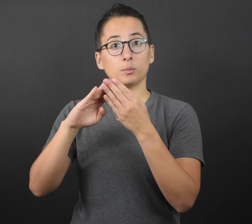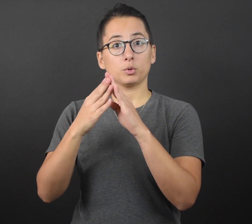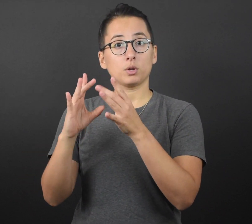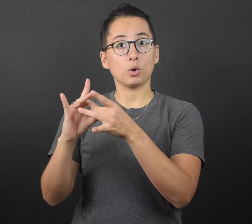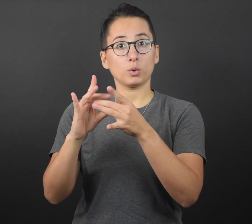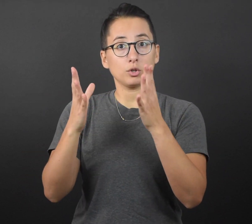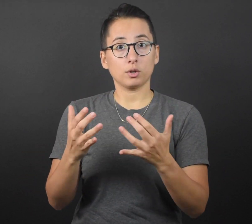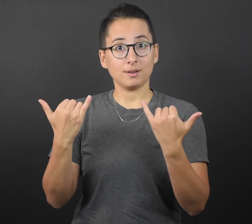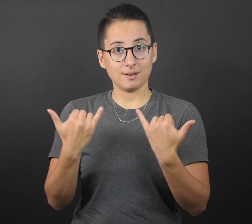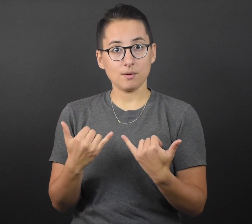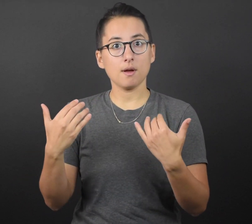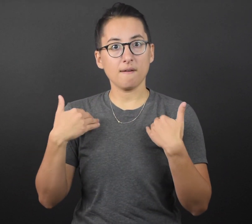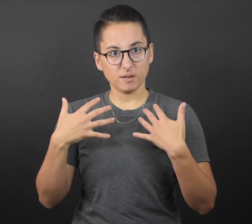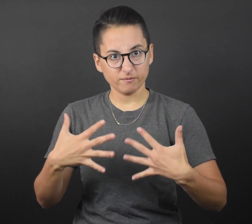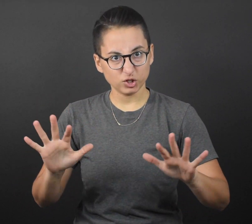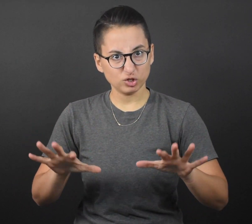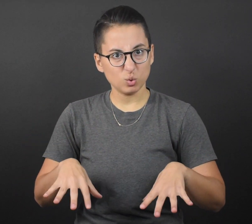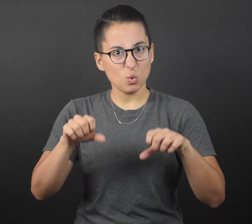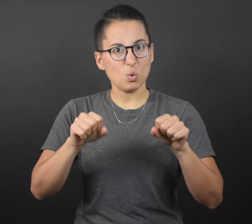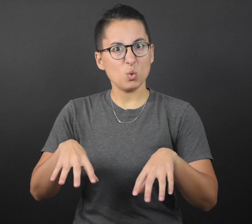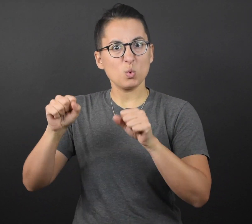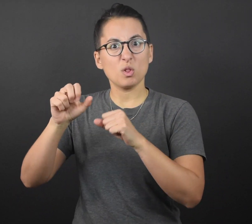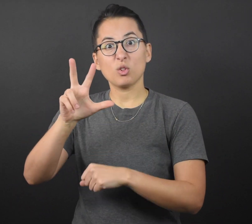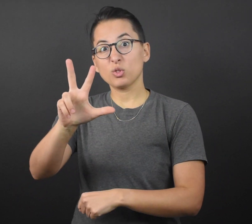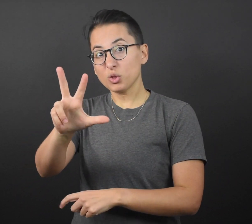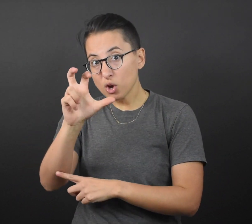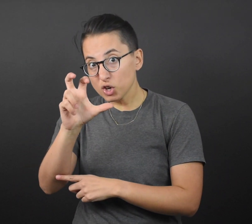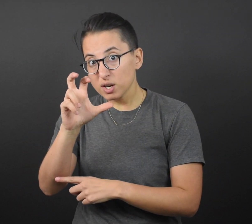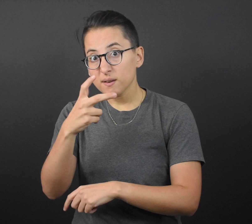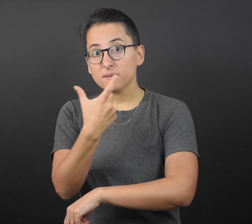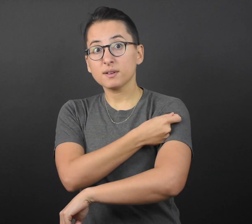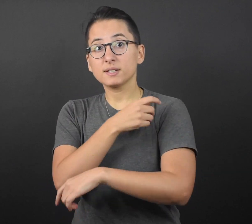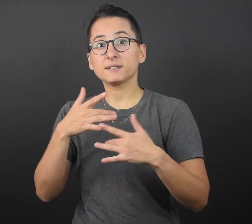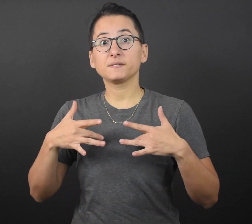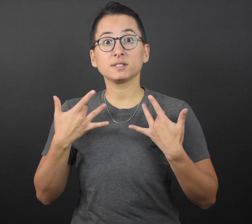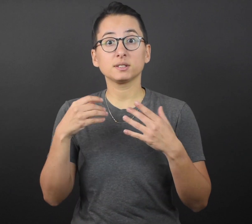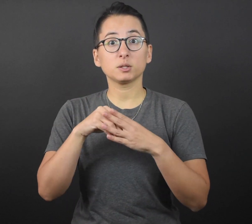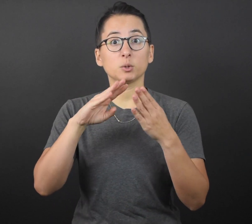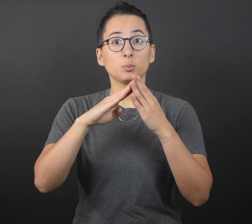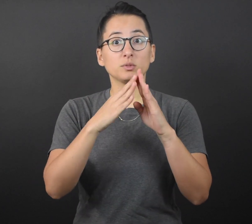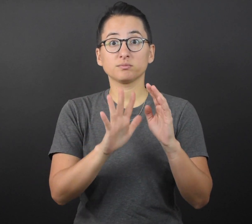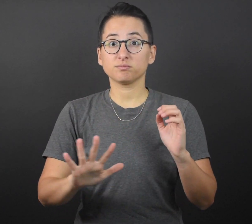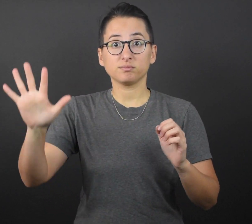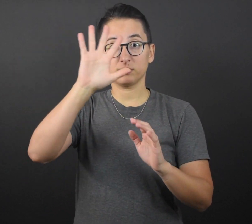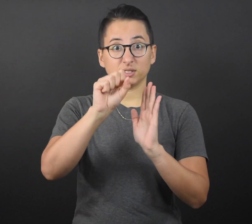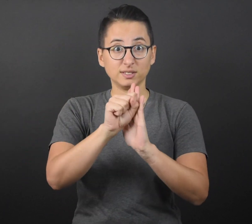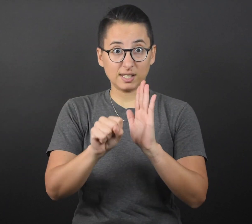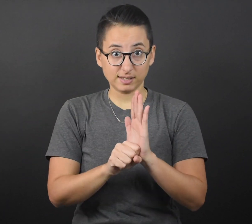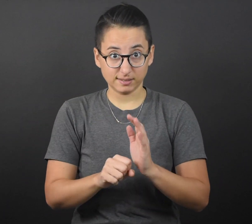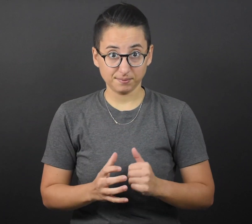COVID-19 Community Coordinators have now also held more than 300 vaccination events in